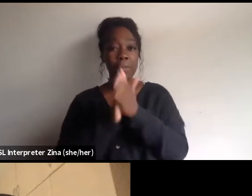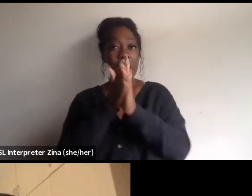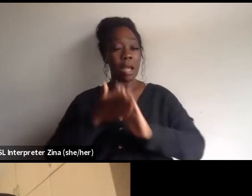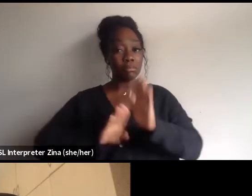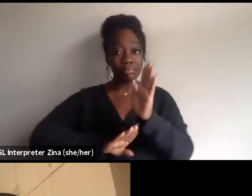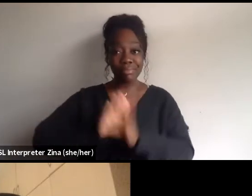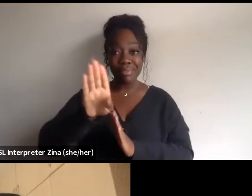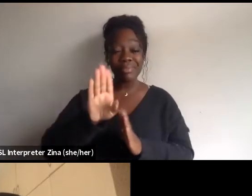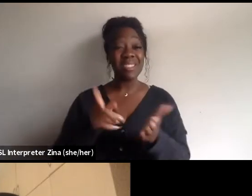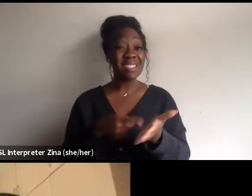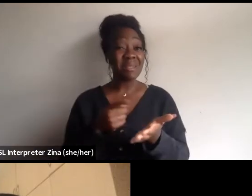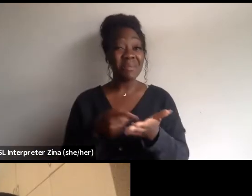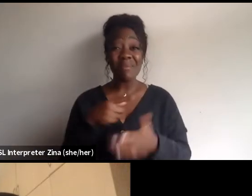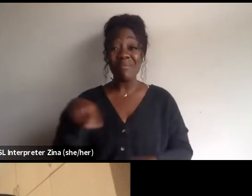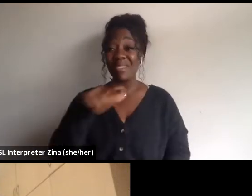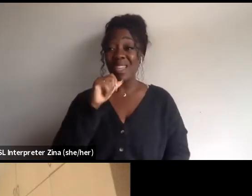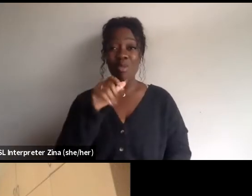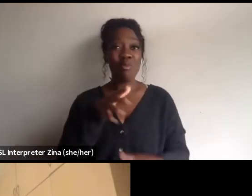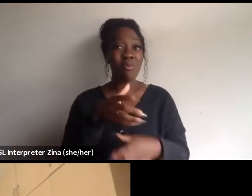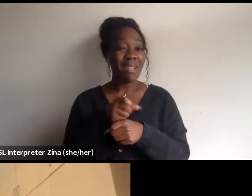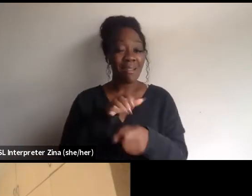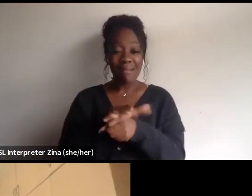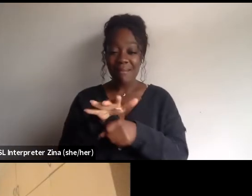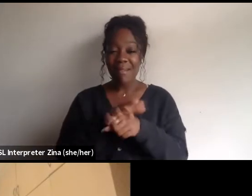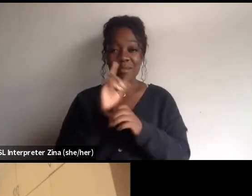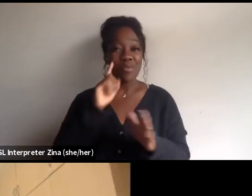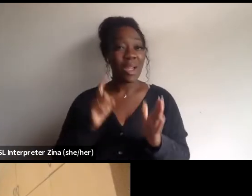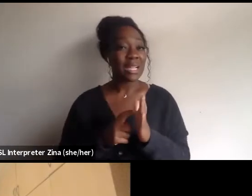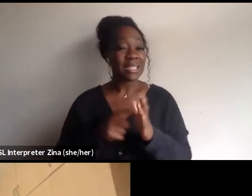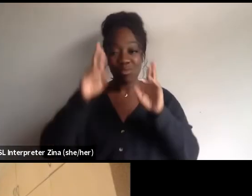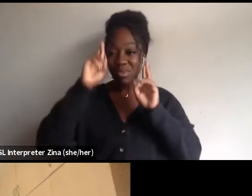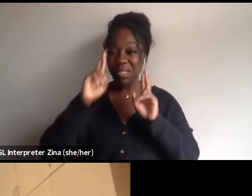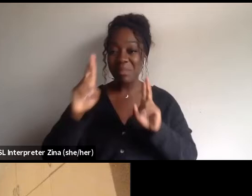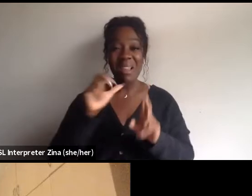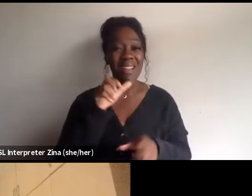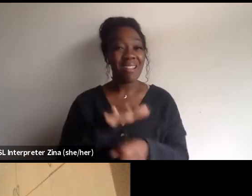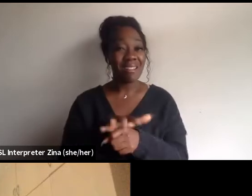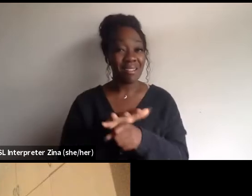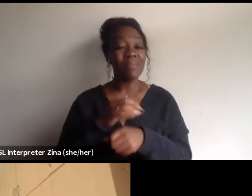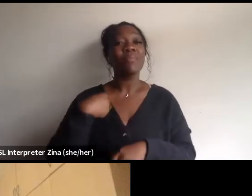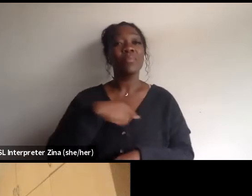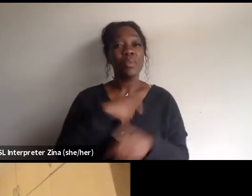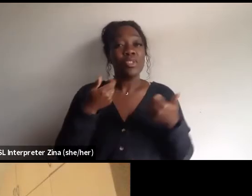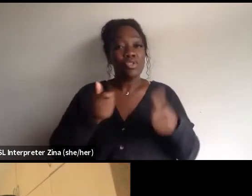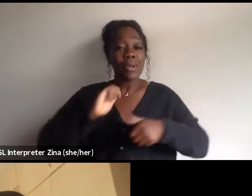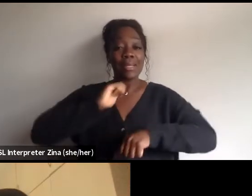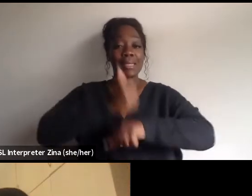So we're trying to create spaces where everyone feels quite welcome to,